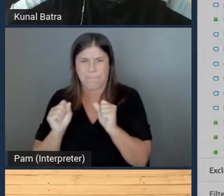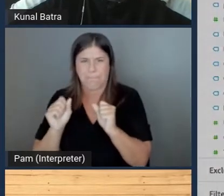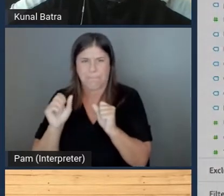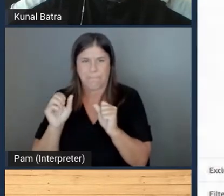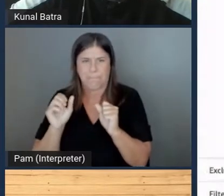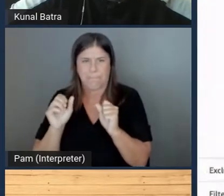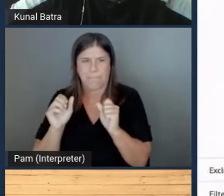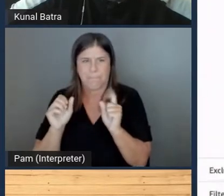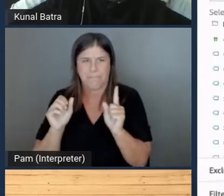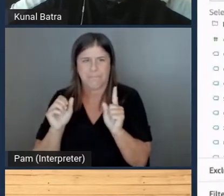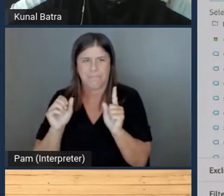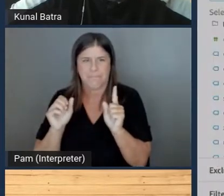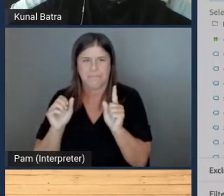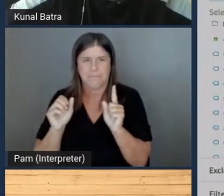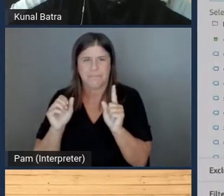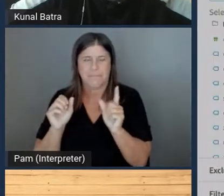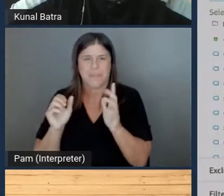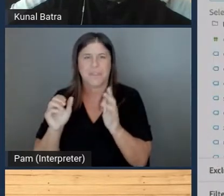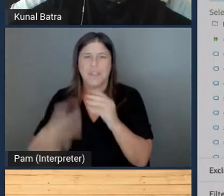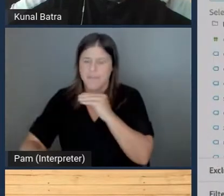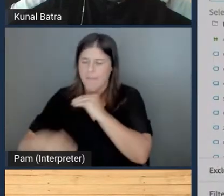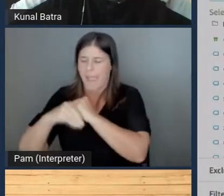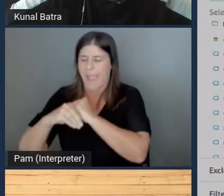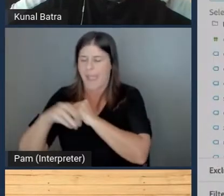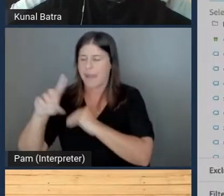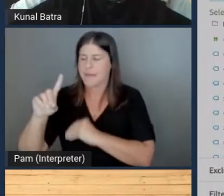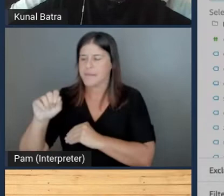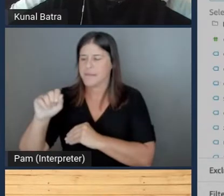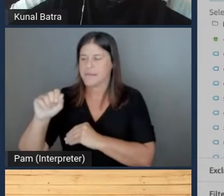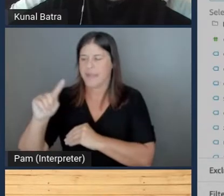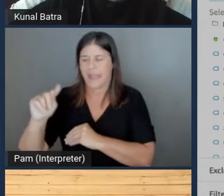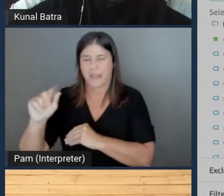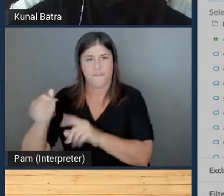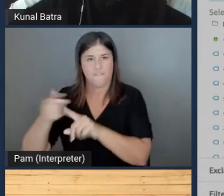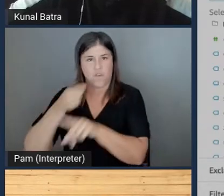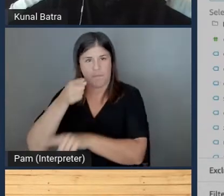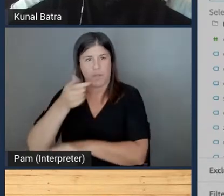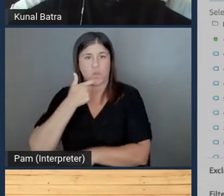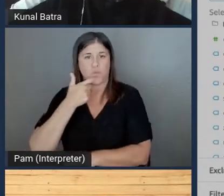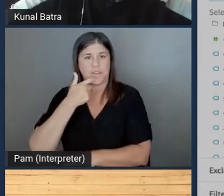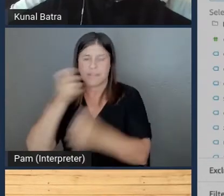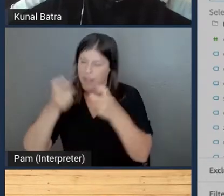you would just add data from here. You would say, upload a file.